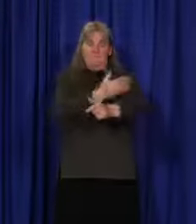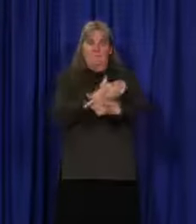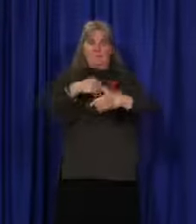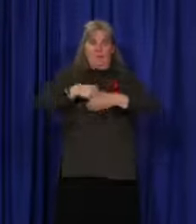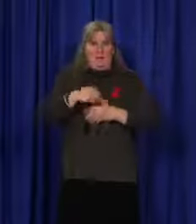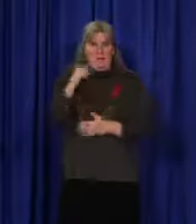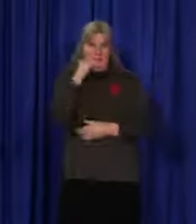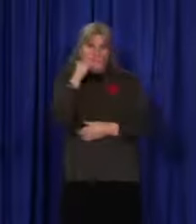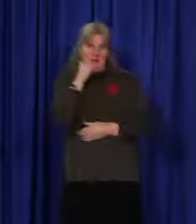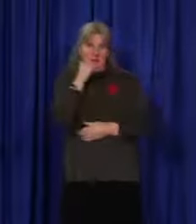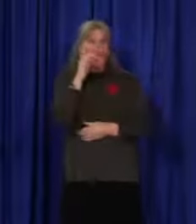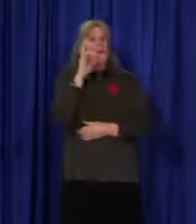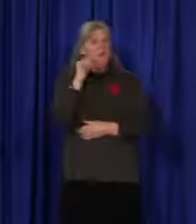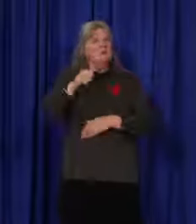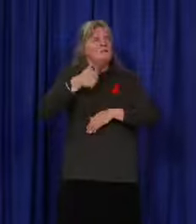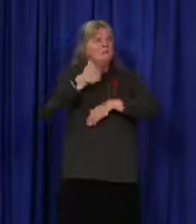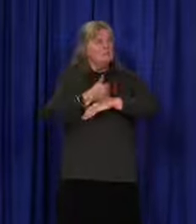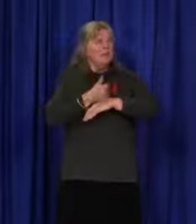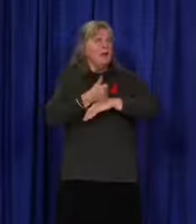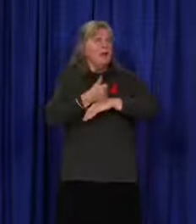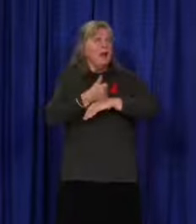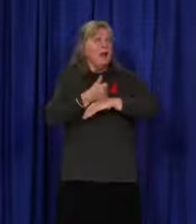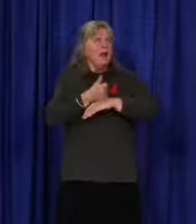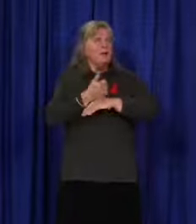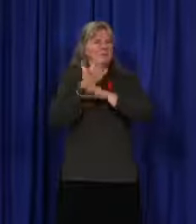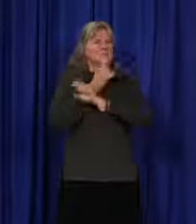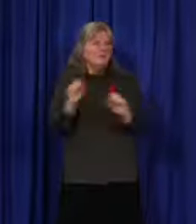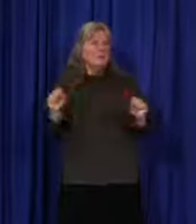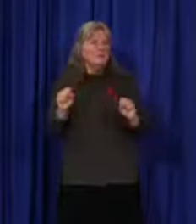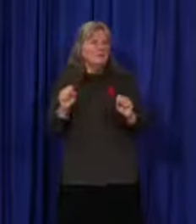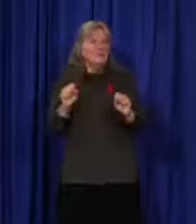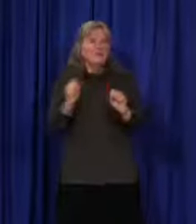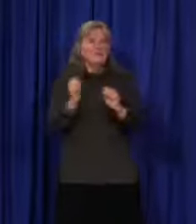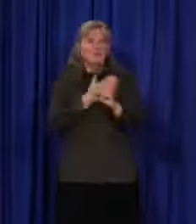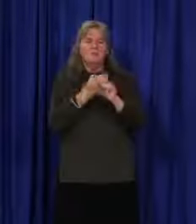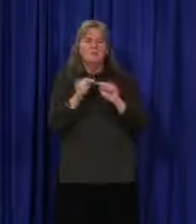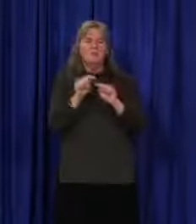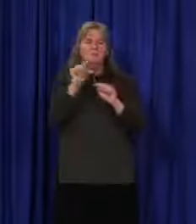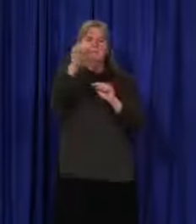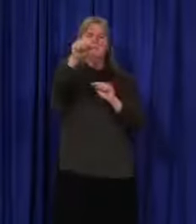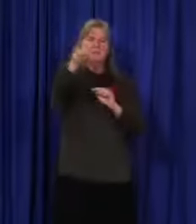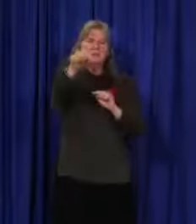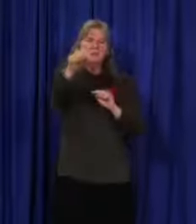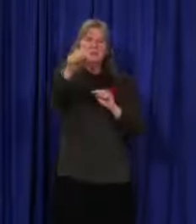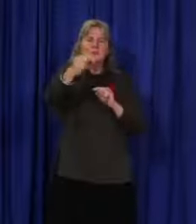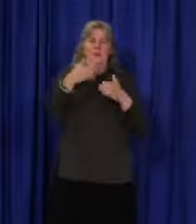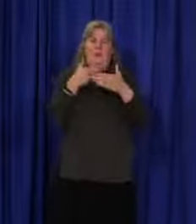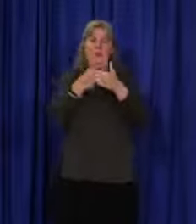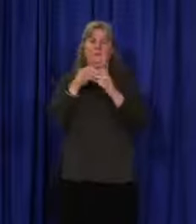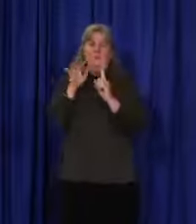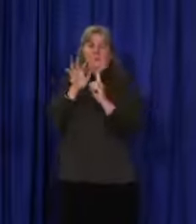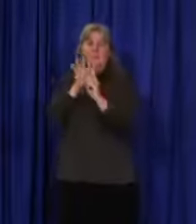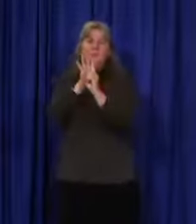COVID response. Our focus once into phase three